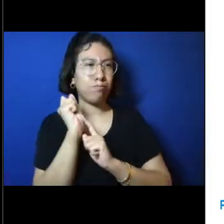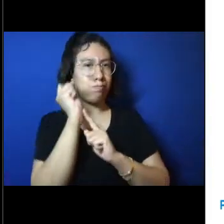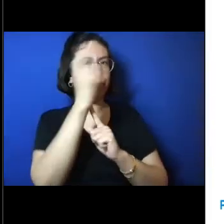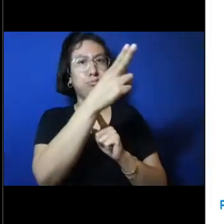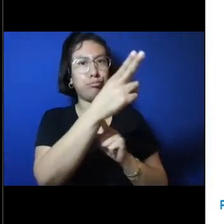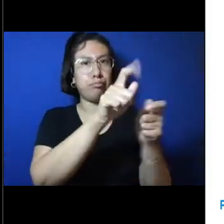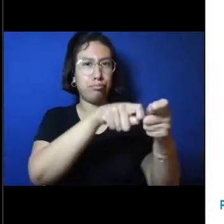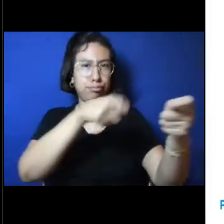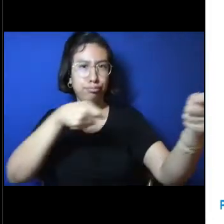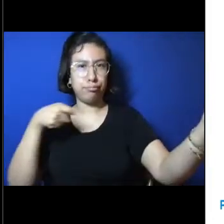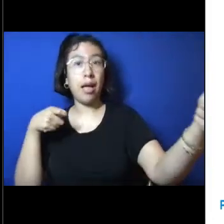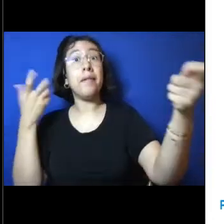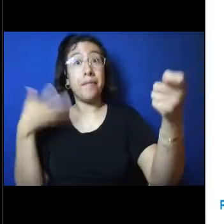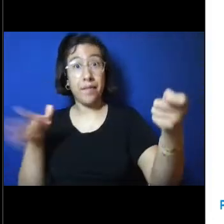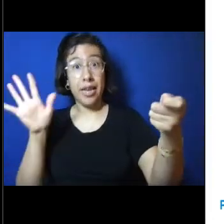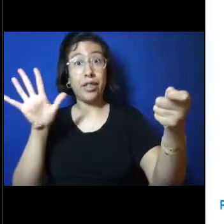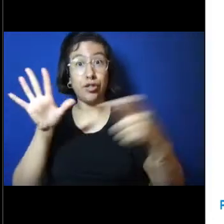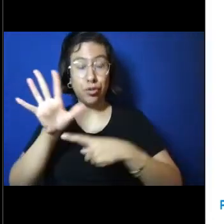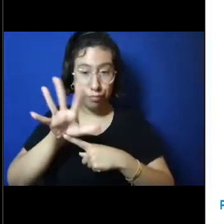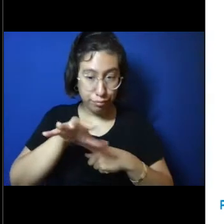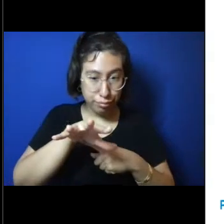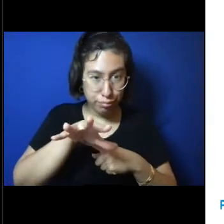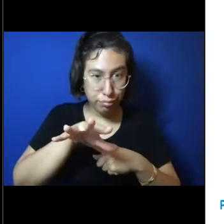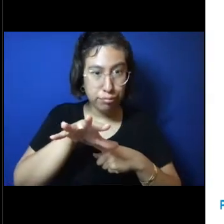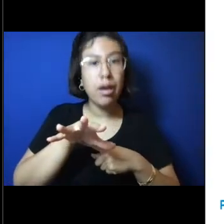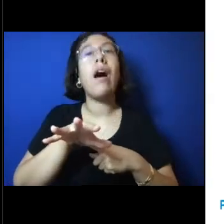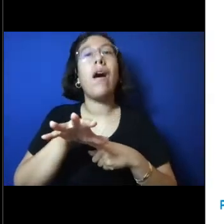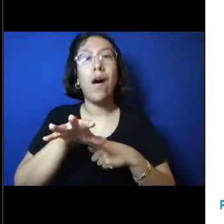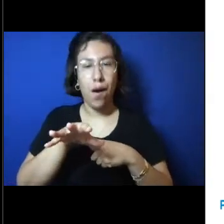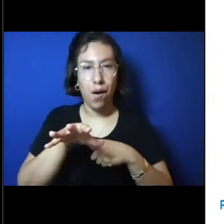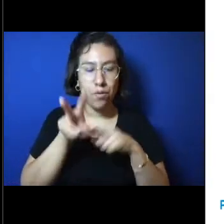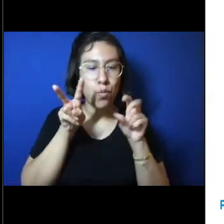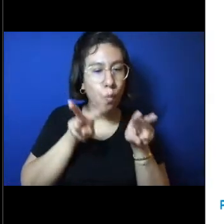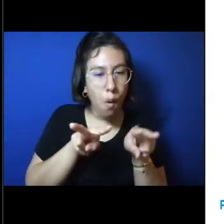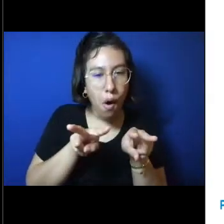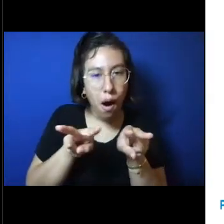And once we get that turtle in view, we try and watch it for as long as we can.